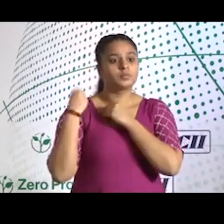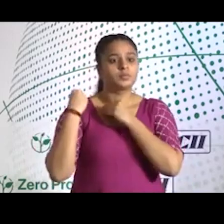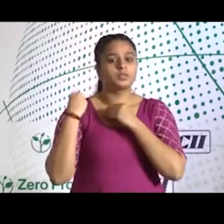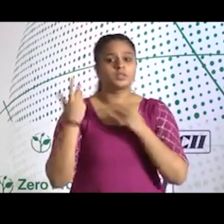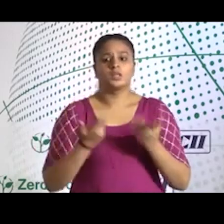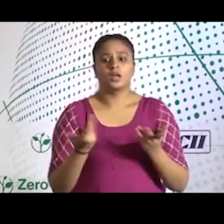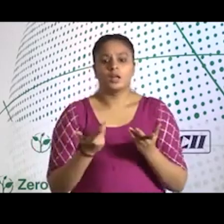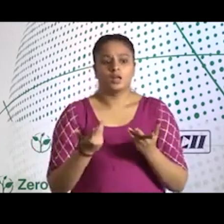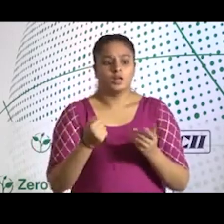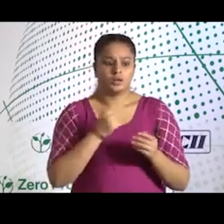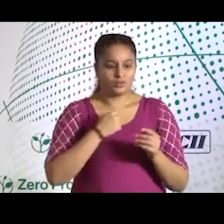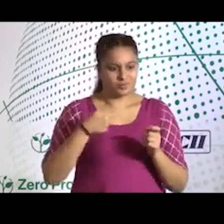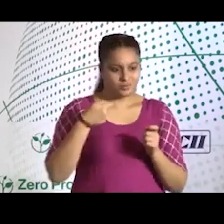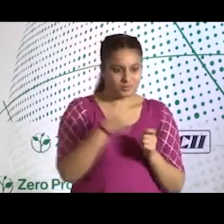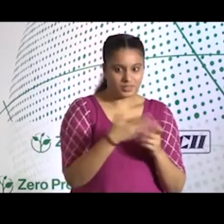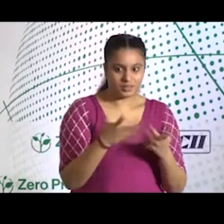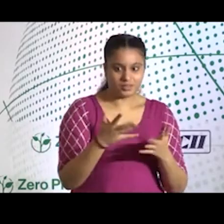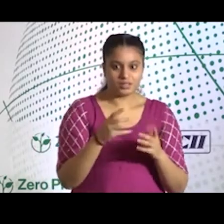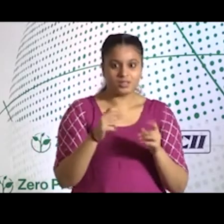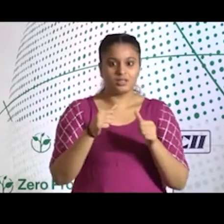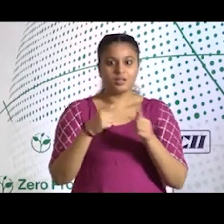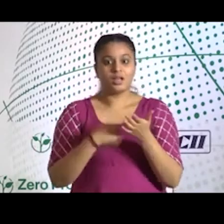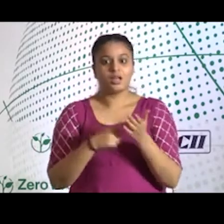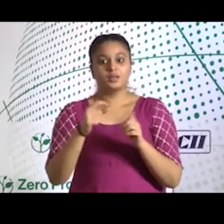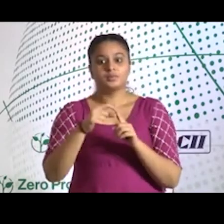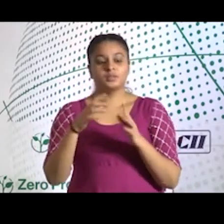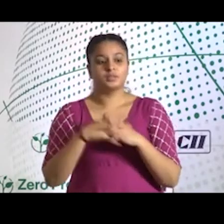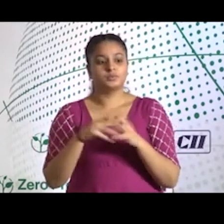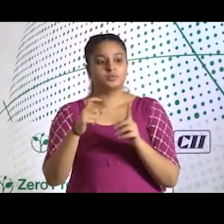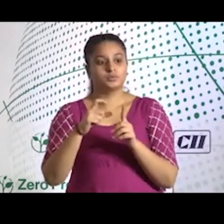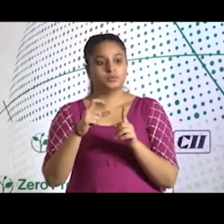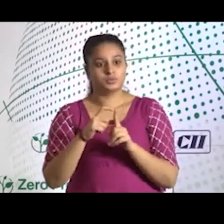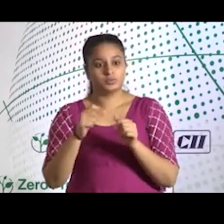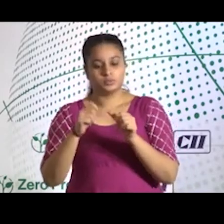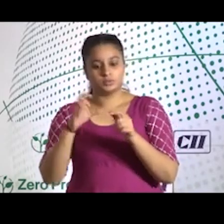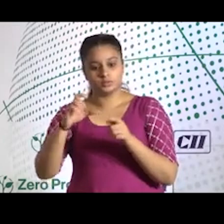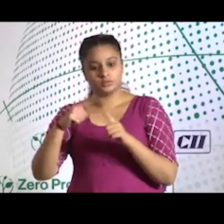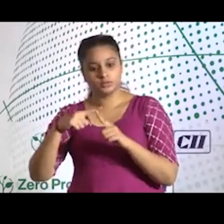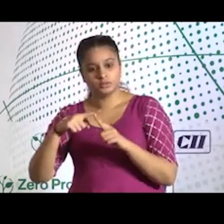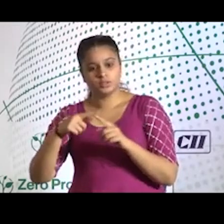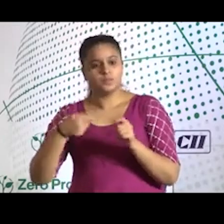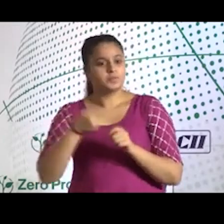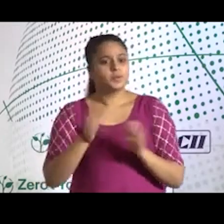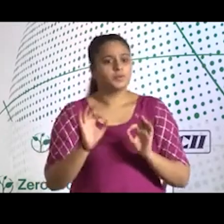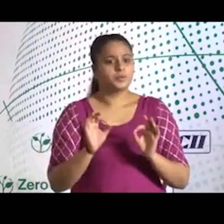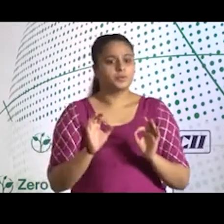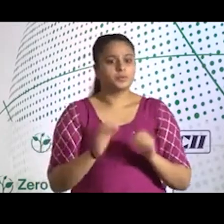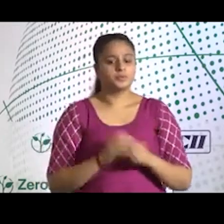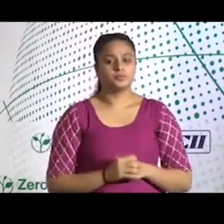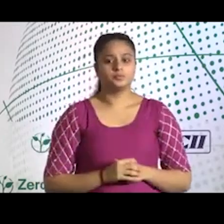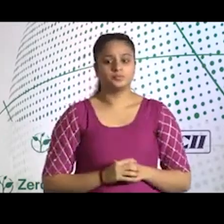fulfilling the mandates of our BWT Act, if the government mandates